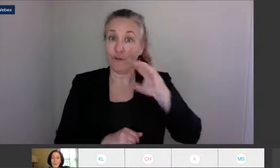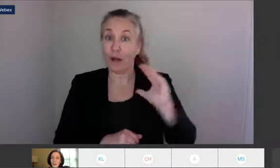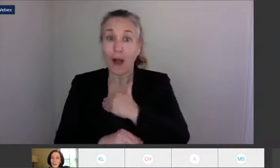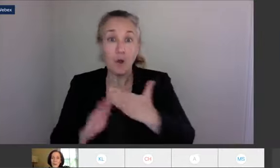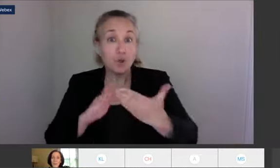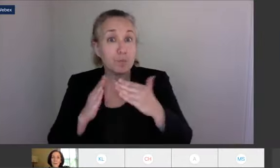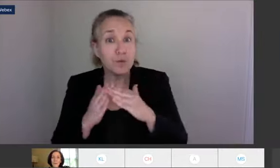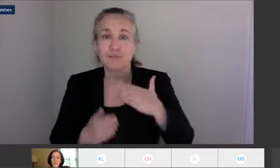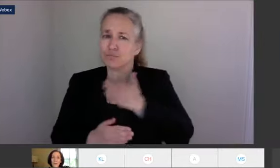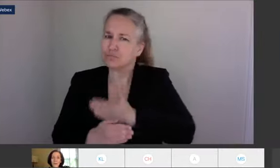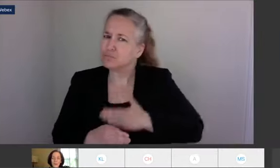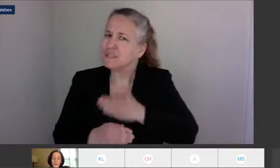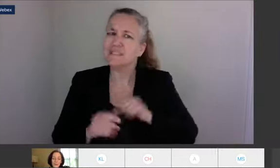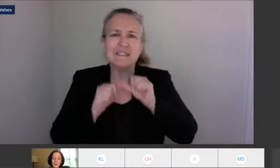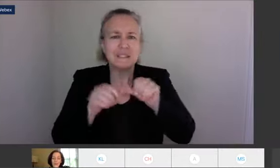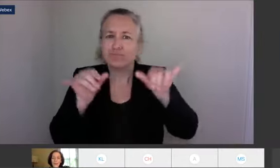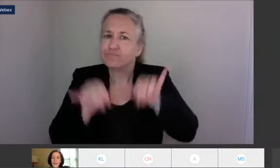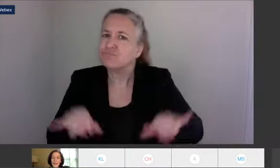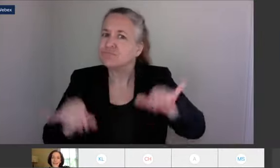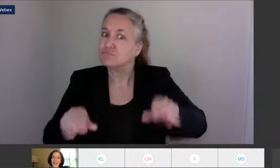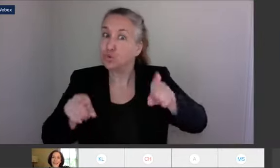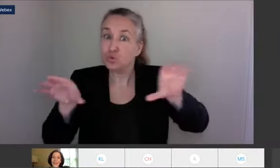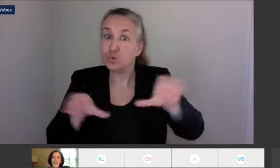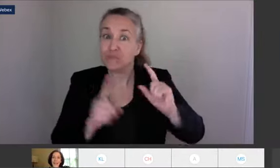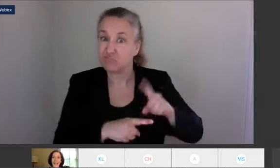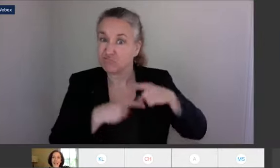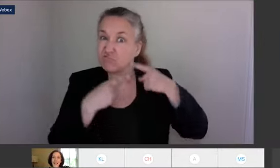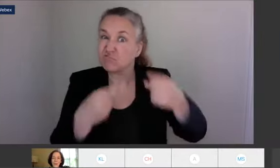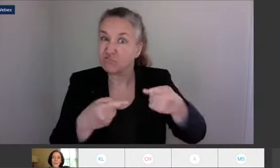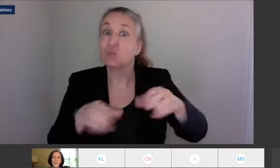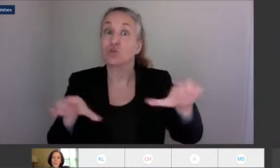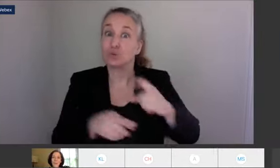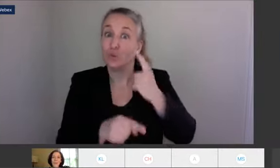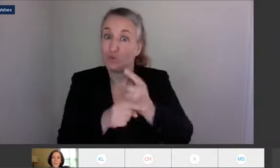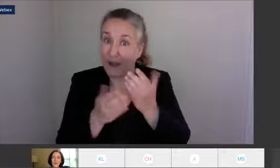doing what you've been doing doing the right thing and we will get through this